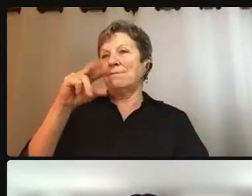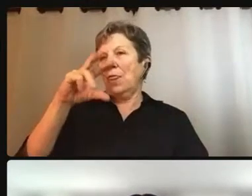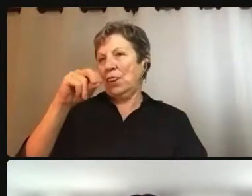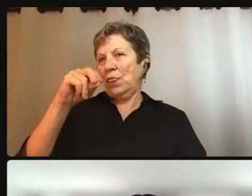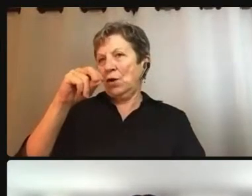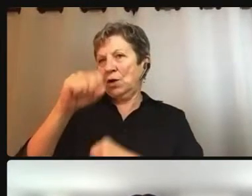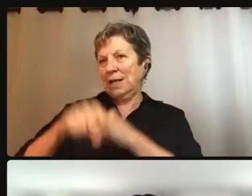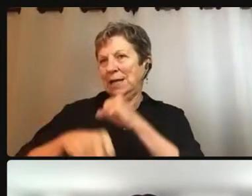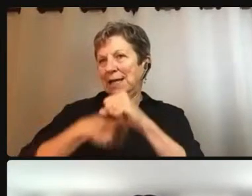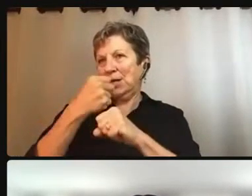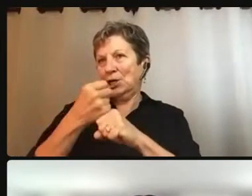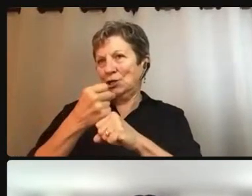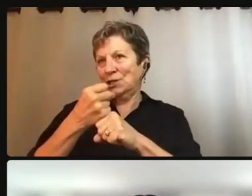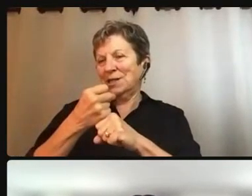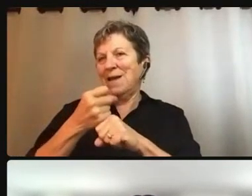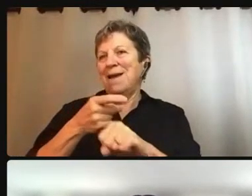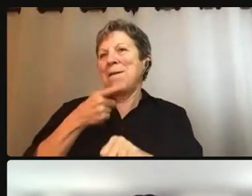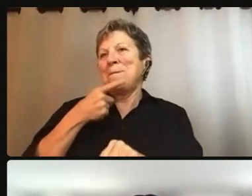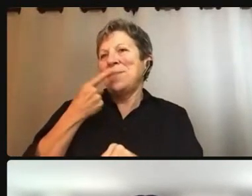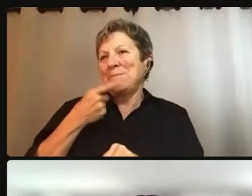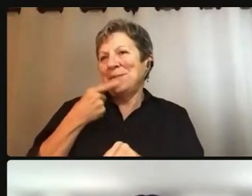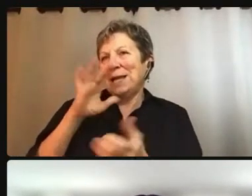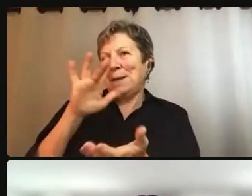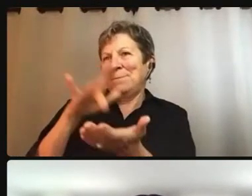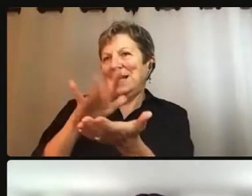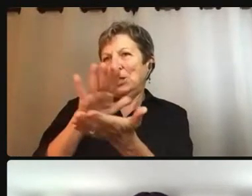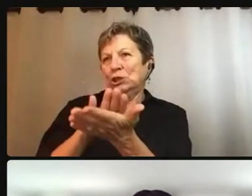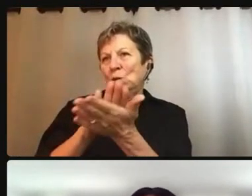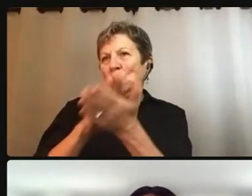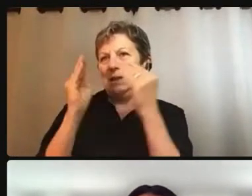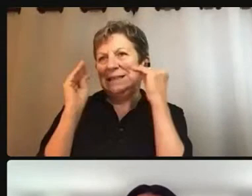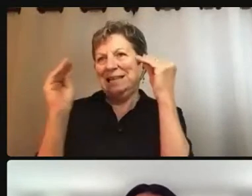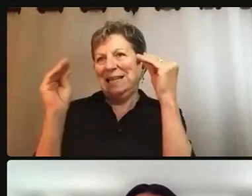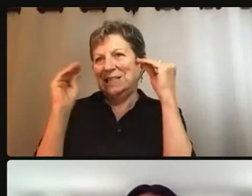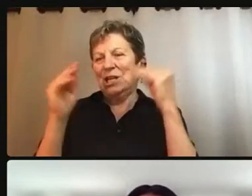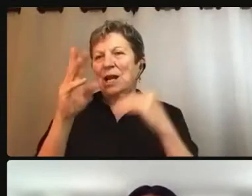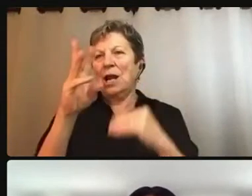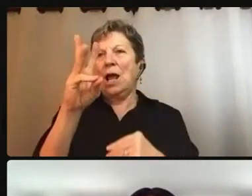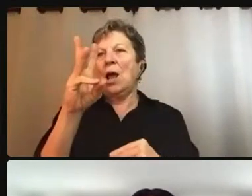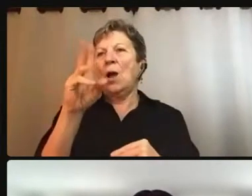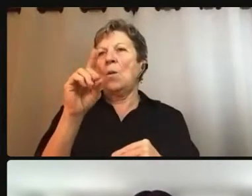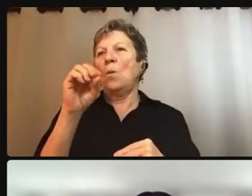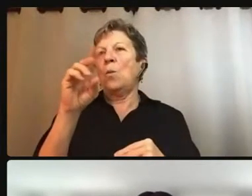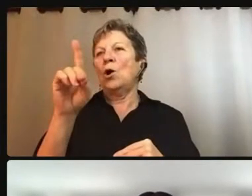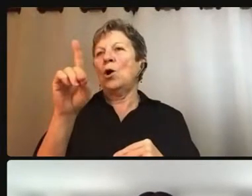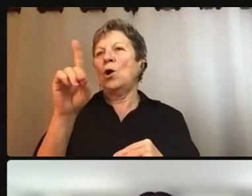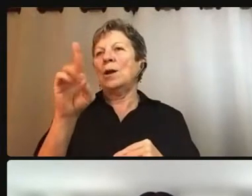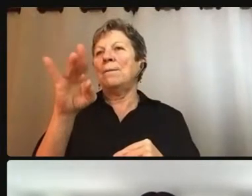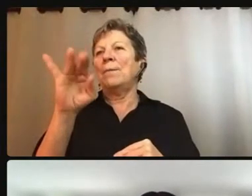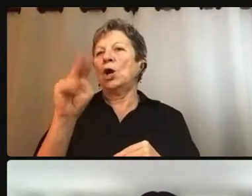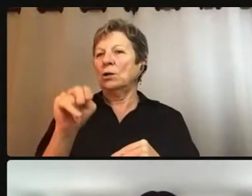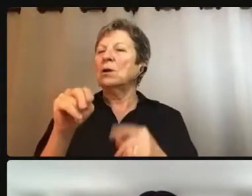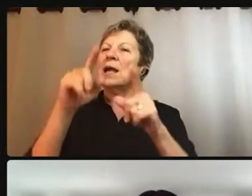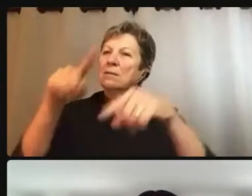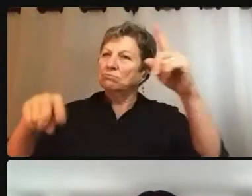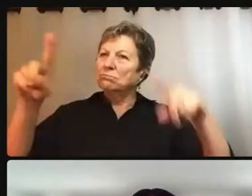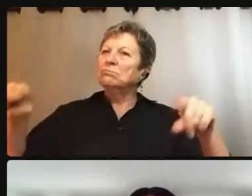FRIENDLY. SO I HAVE 30 YEARS OF PUBLIC